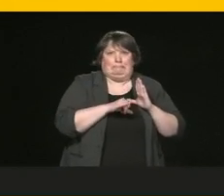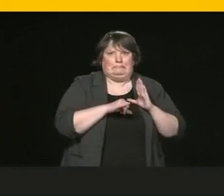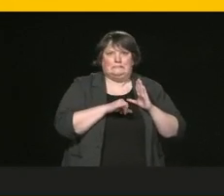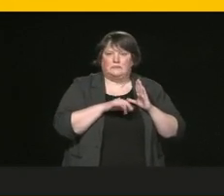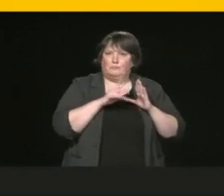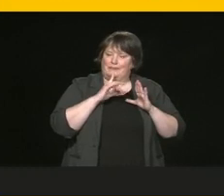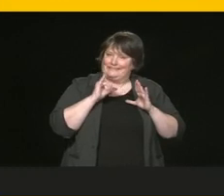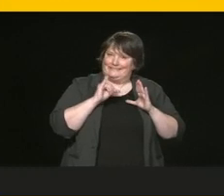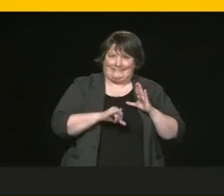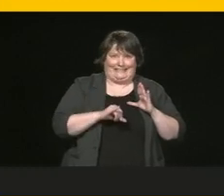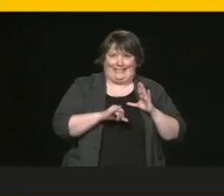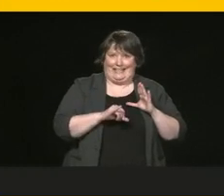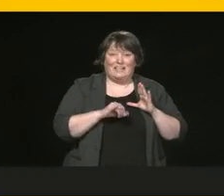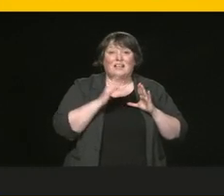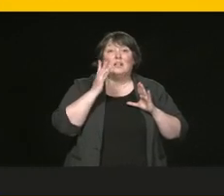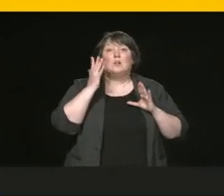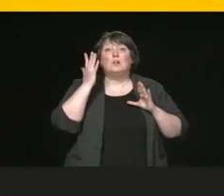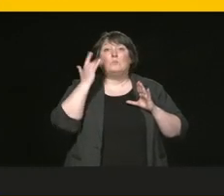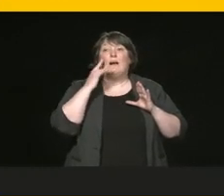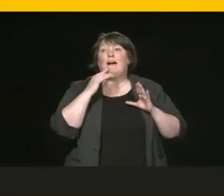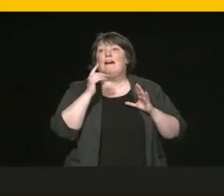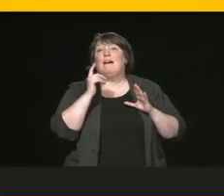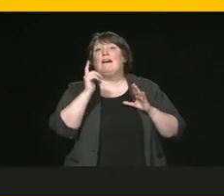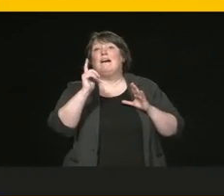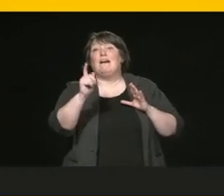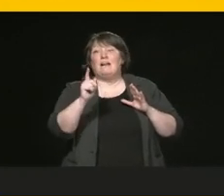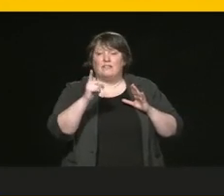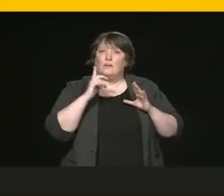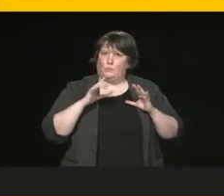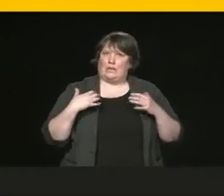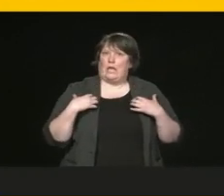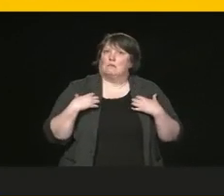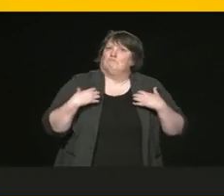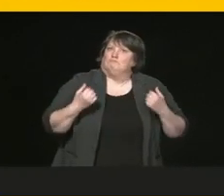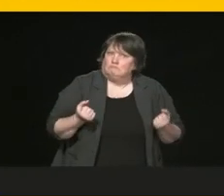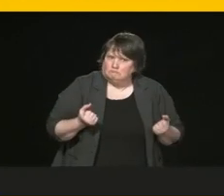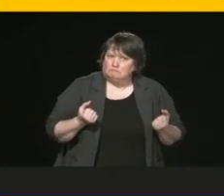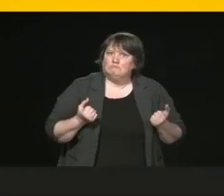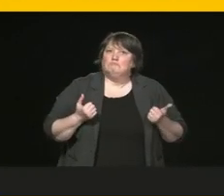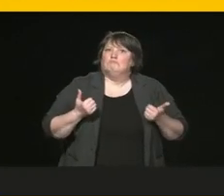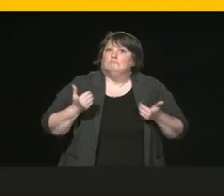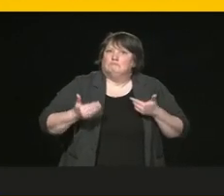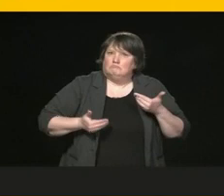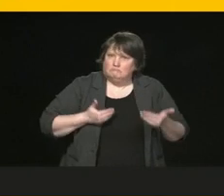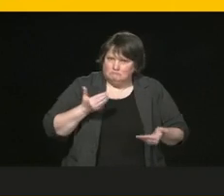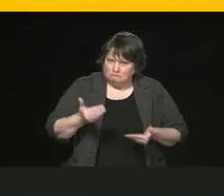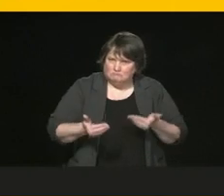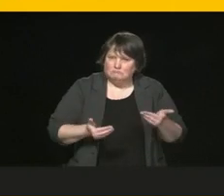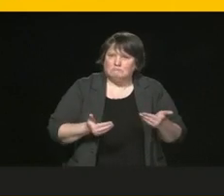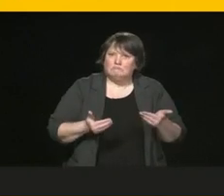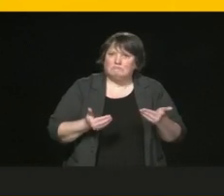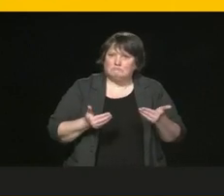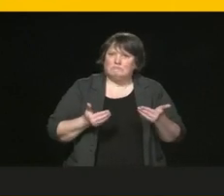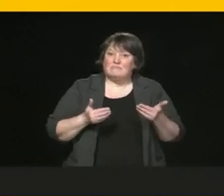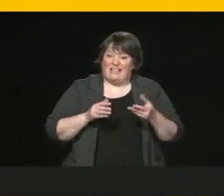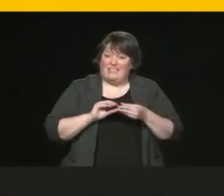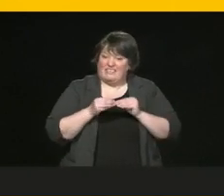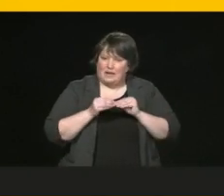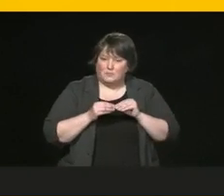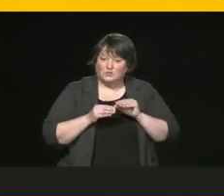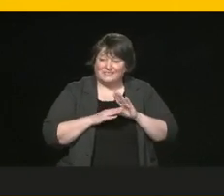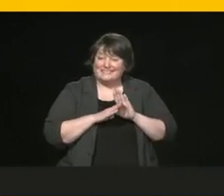REMAIN IN THIS SPHERE OF SEVERE